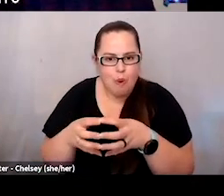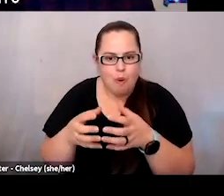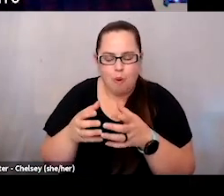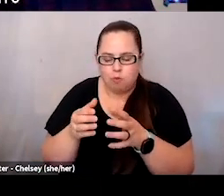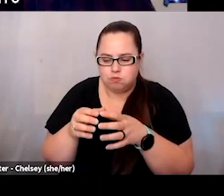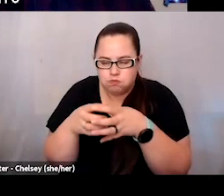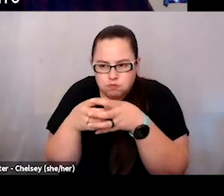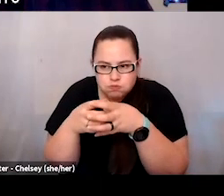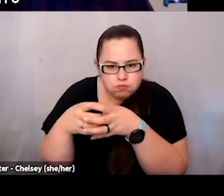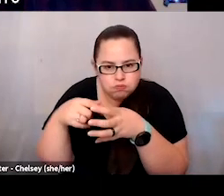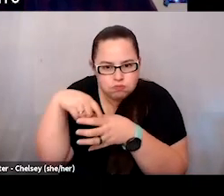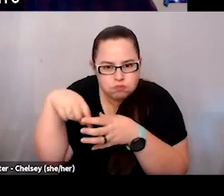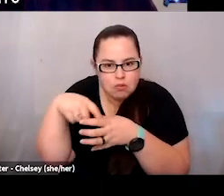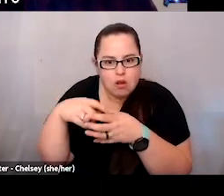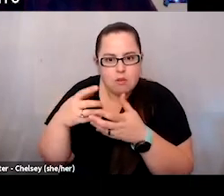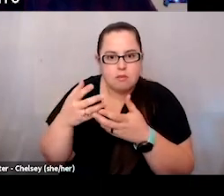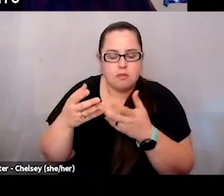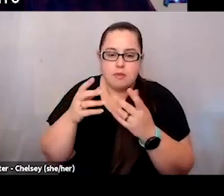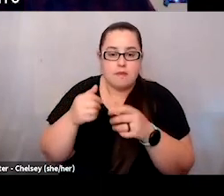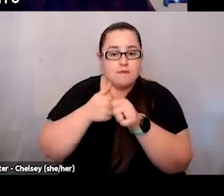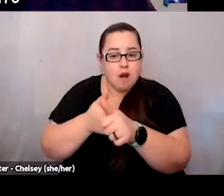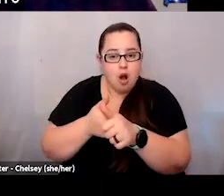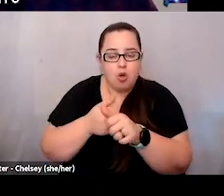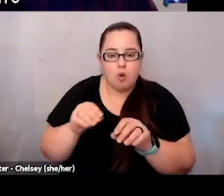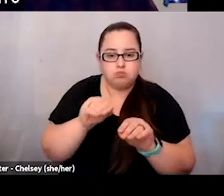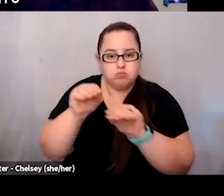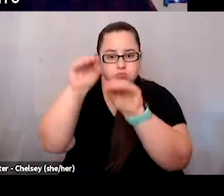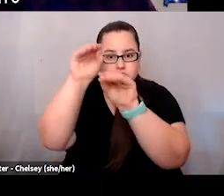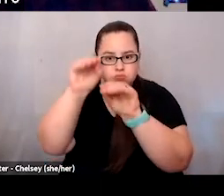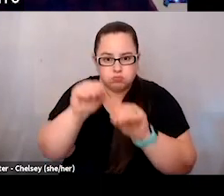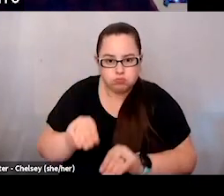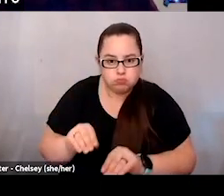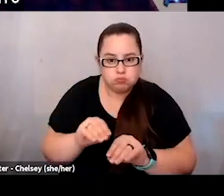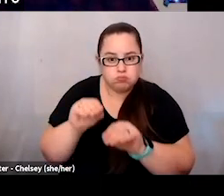maybe migratory or maybe even non migratory communities. But they were incredible on some